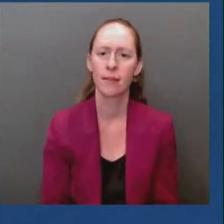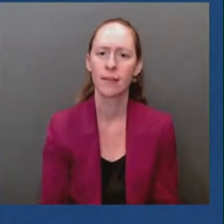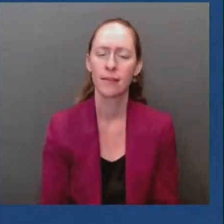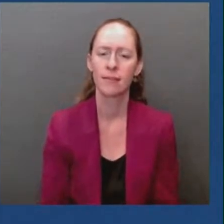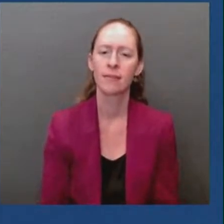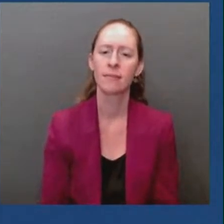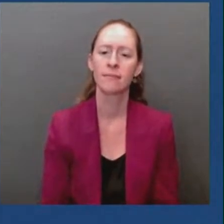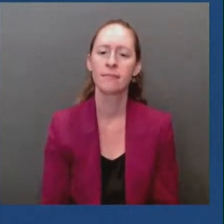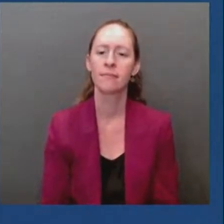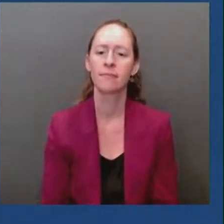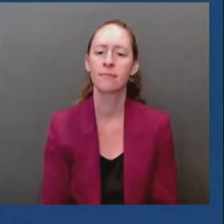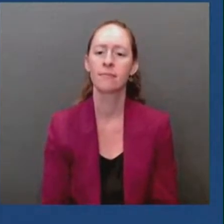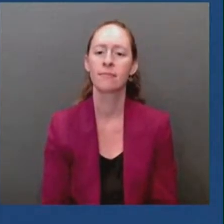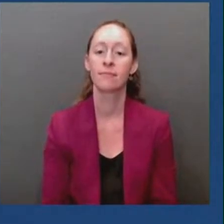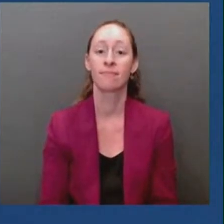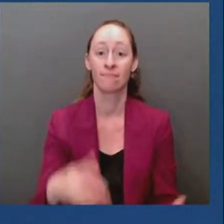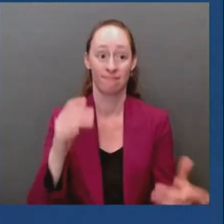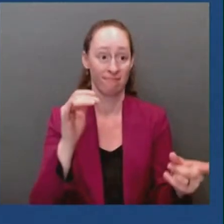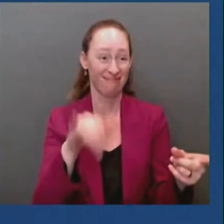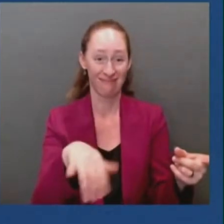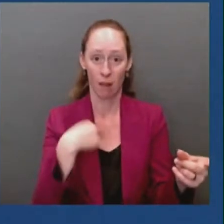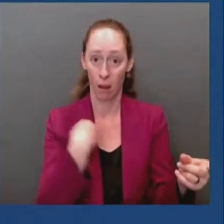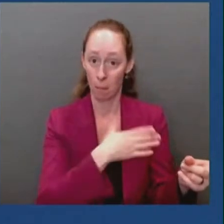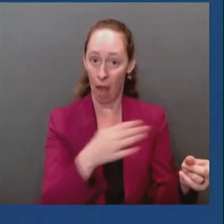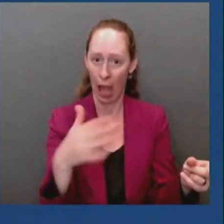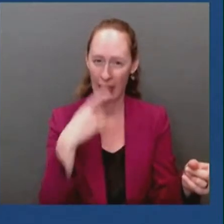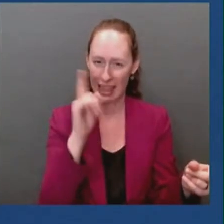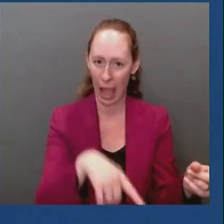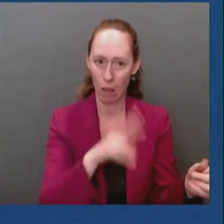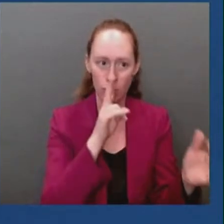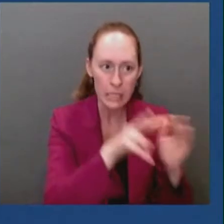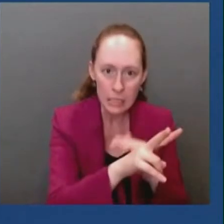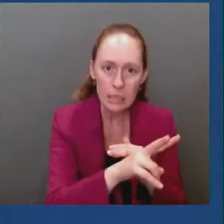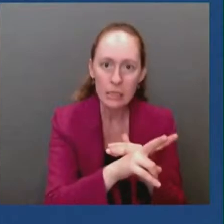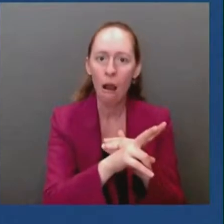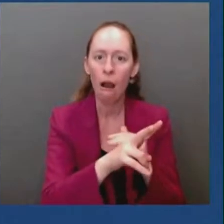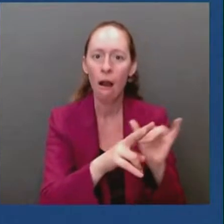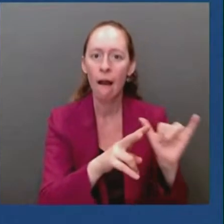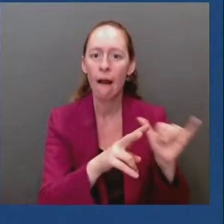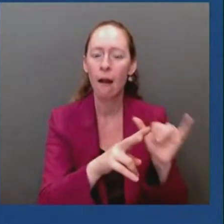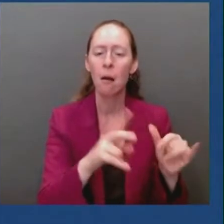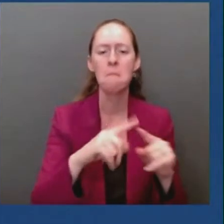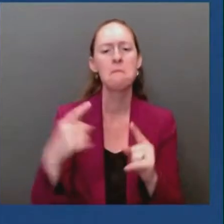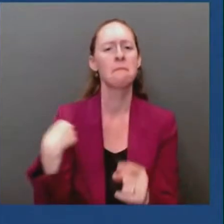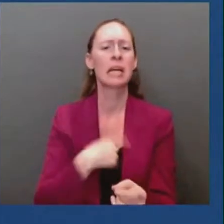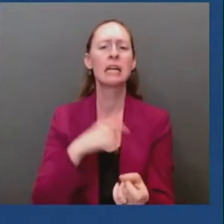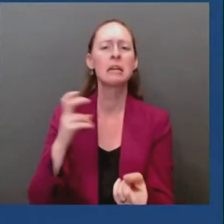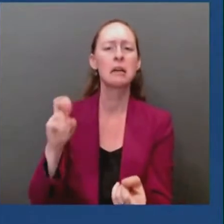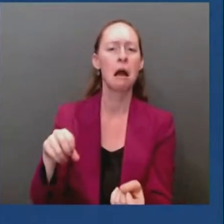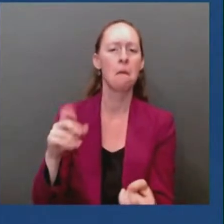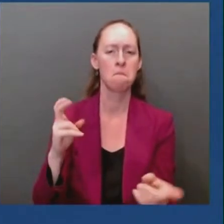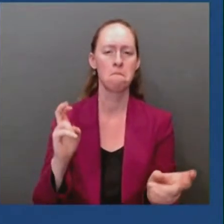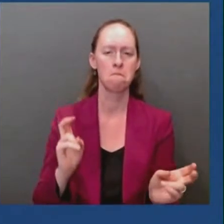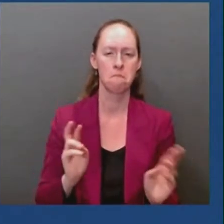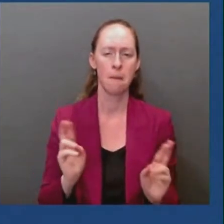CURVEBALL BUT IT IS NOT, I